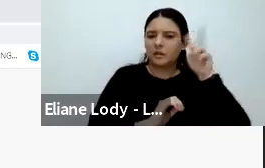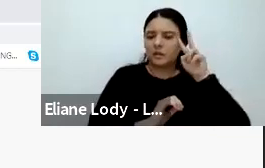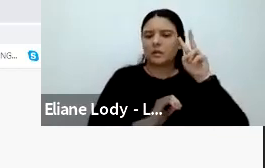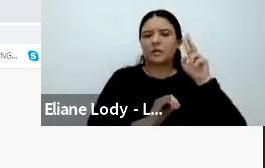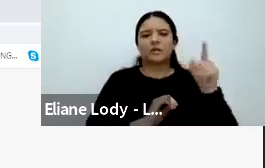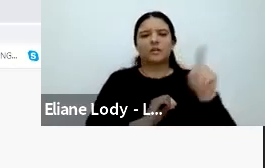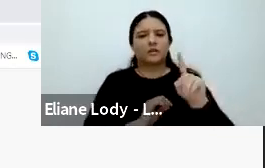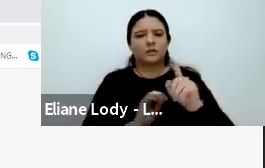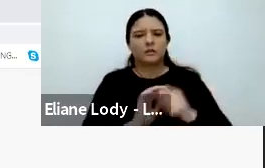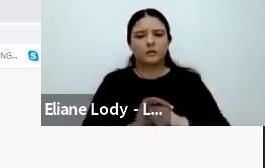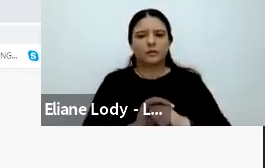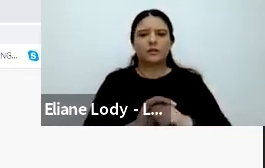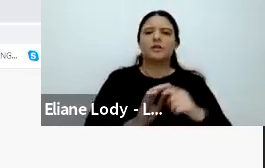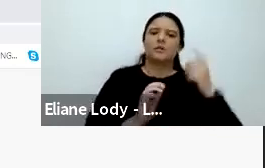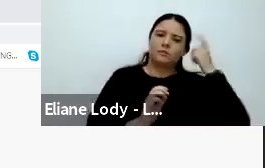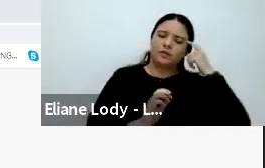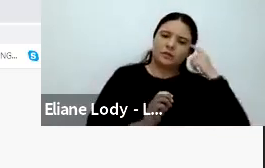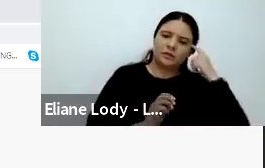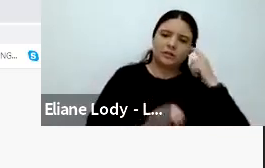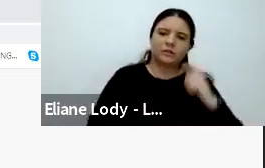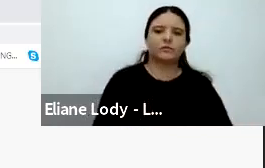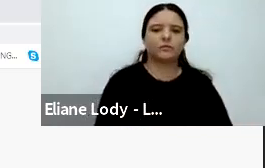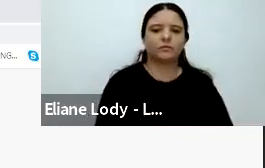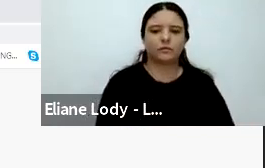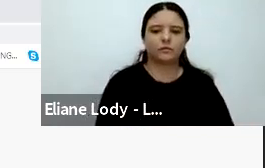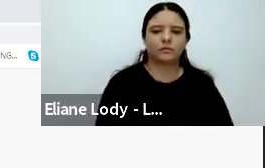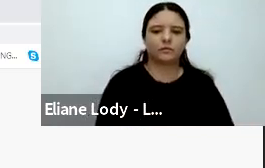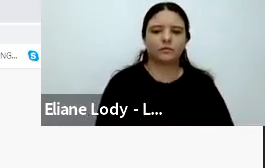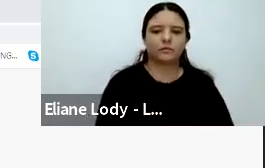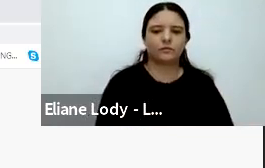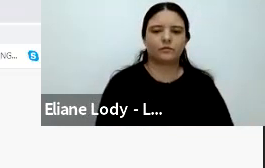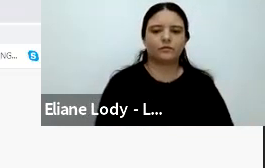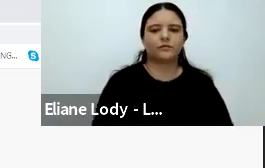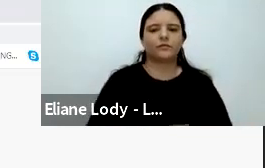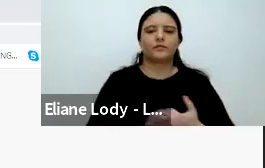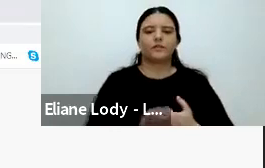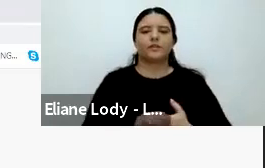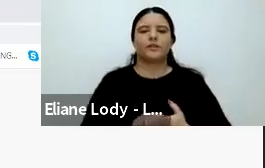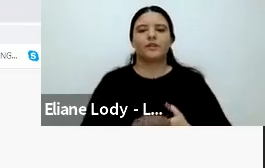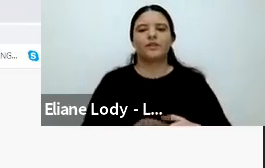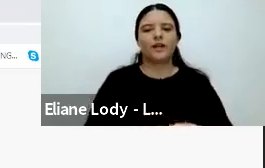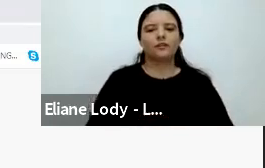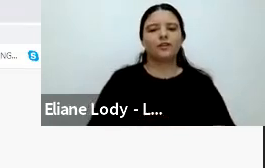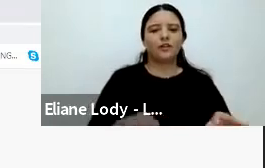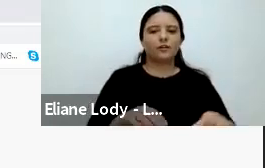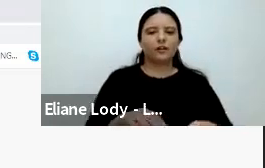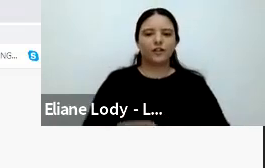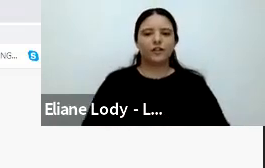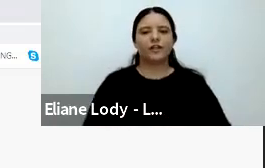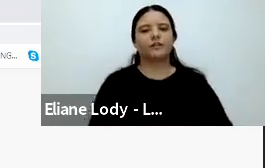they present a story of how great America. And they. they they present American history